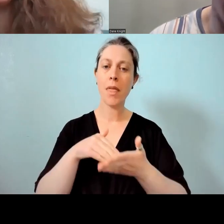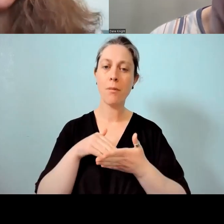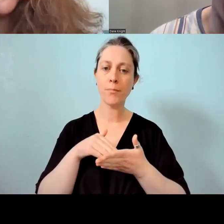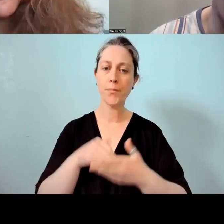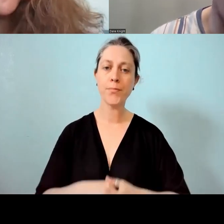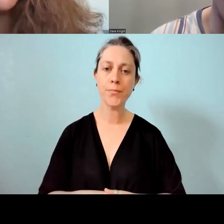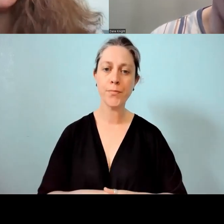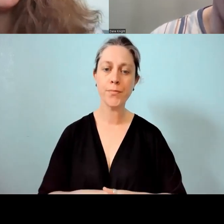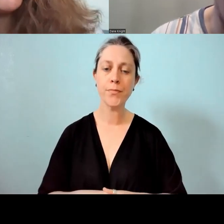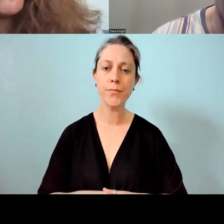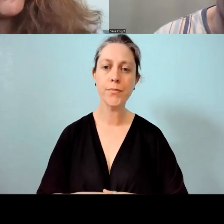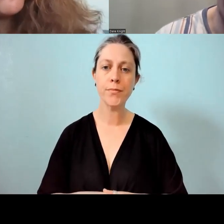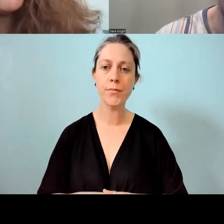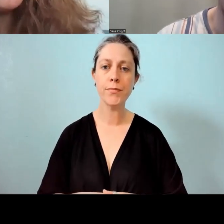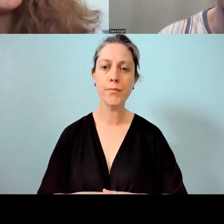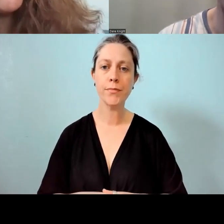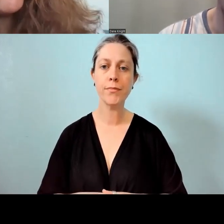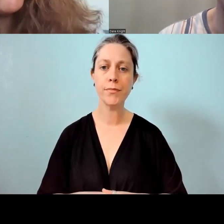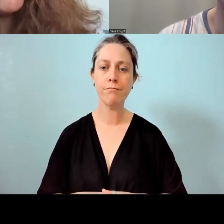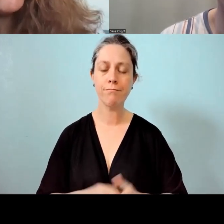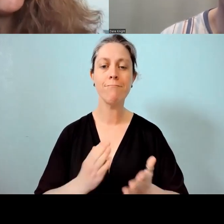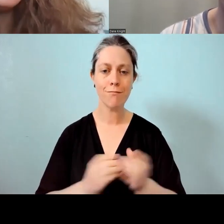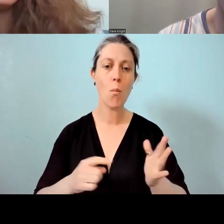is a lot, is very important as well.